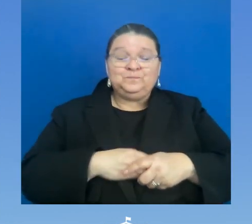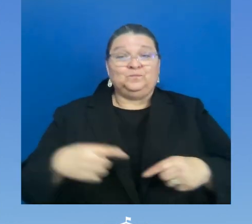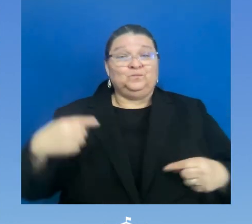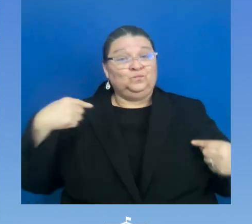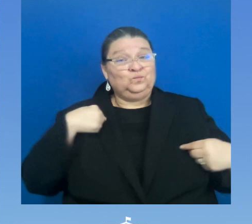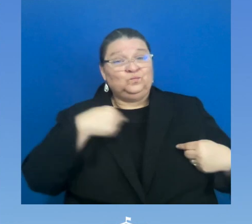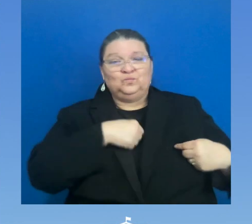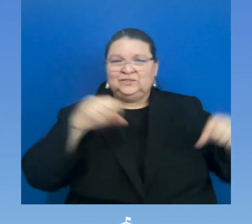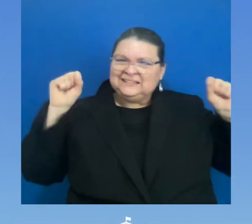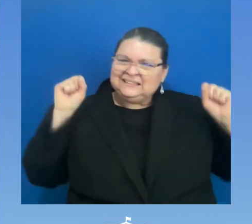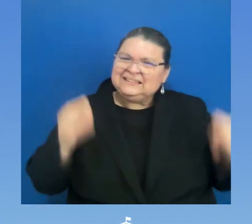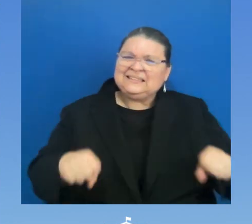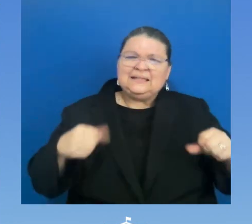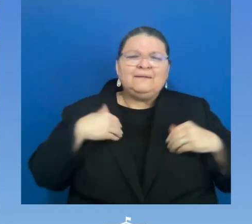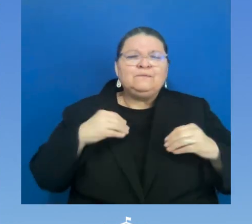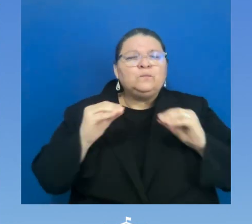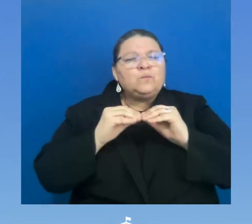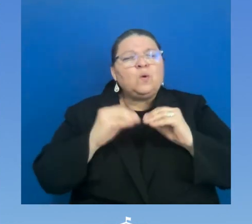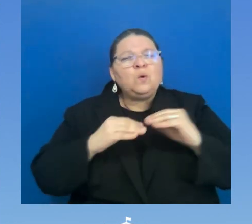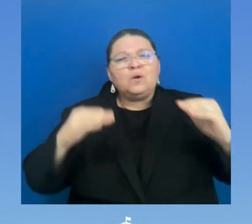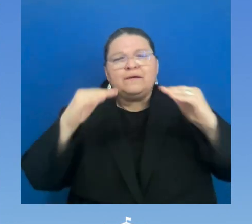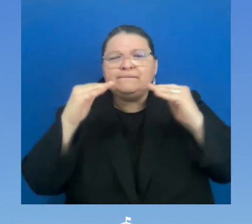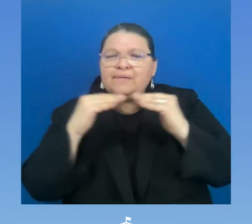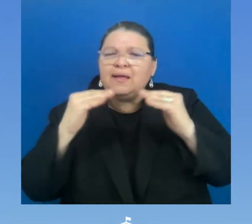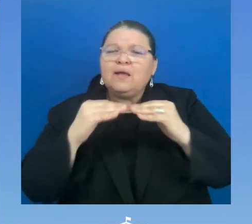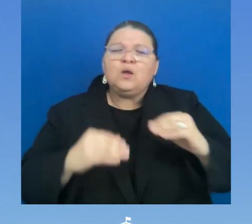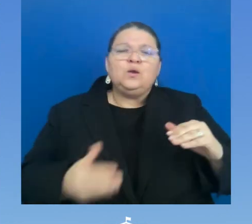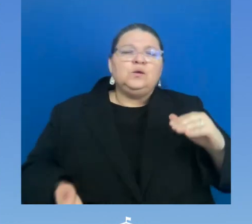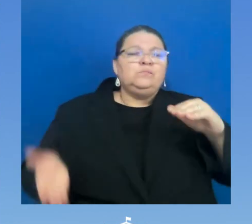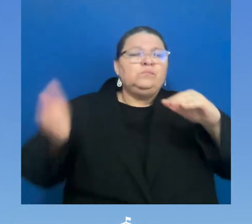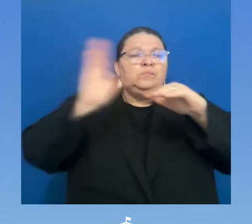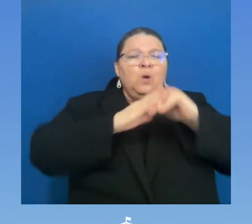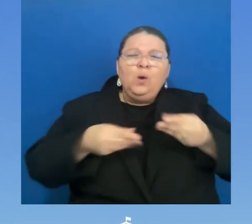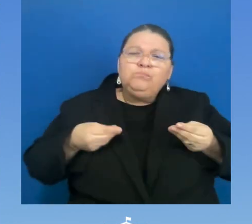and more equitable economy -- as I said and truly believe,